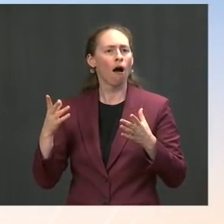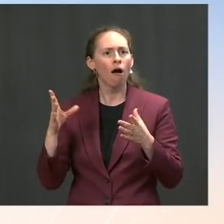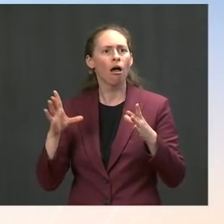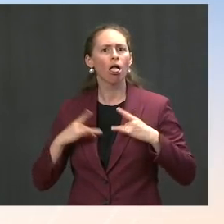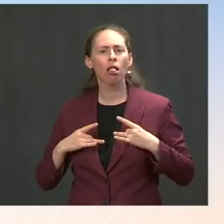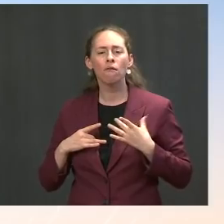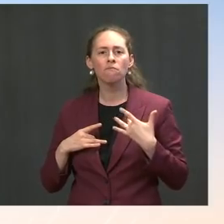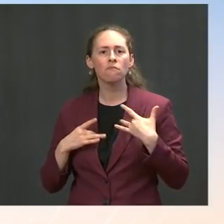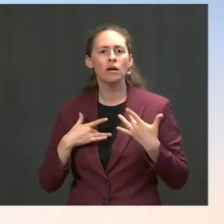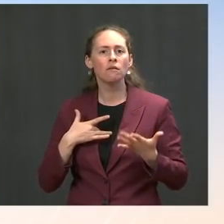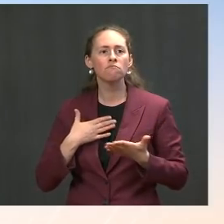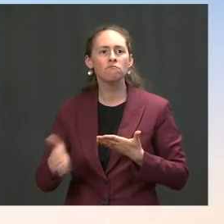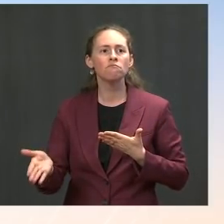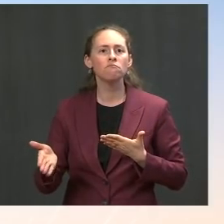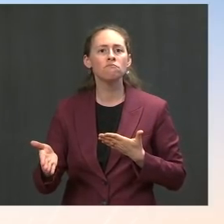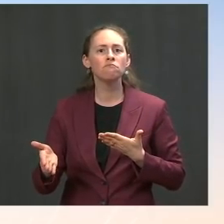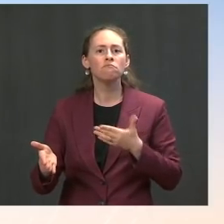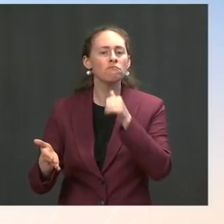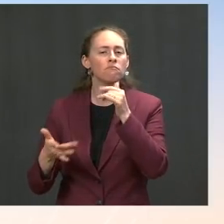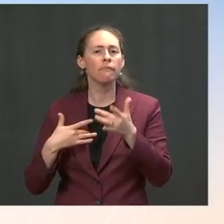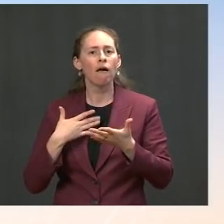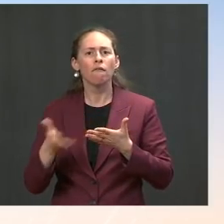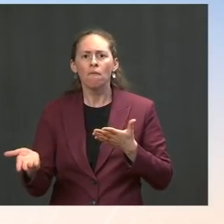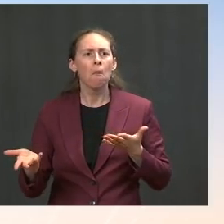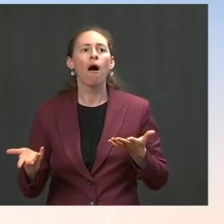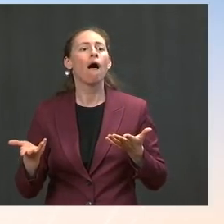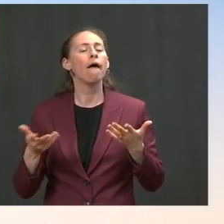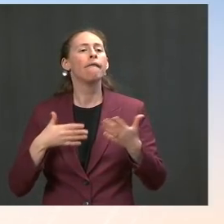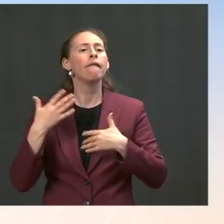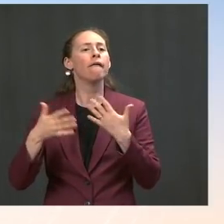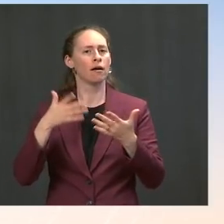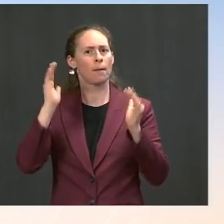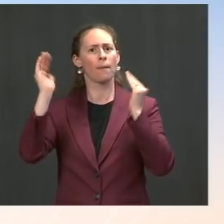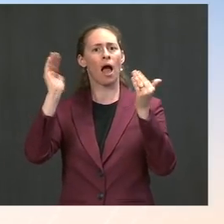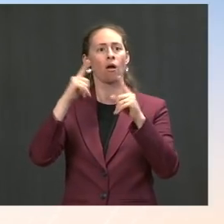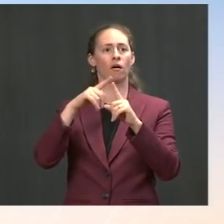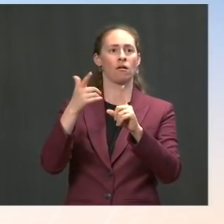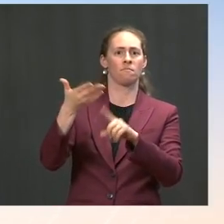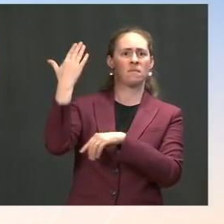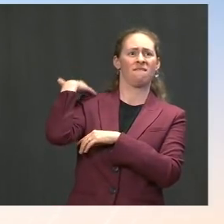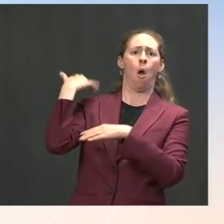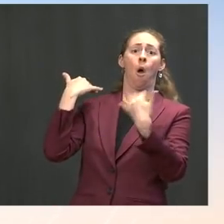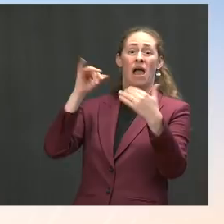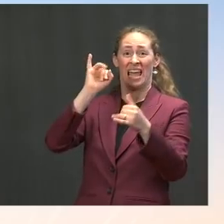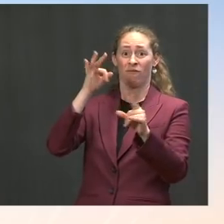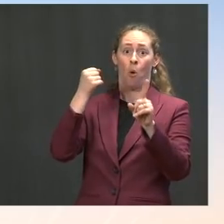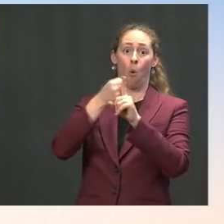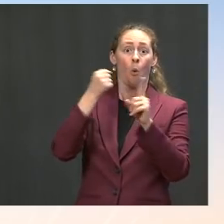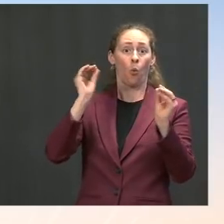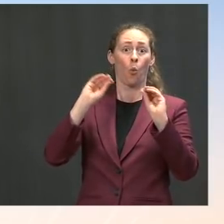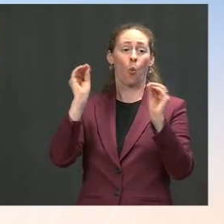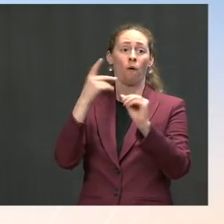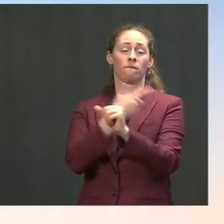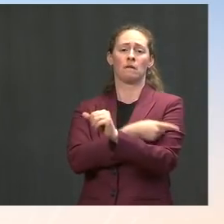And, you know, we are in a different place in terms of the impact of individuals who may have, as you said, breakthrough cases. The Press: But why not just provide the number?